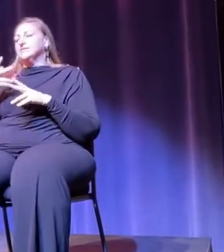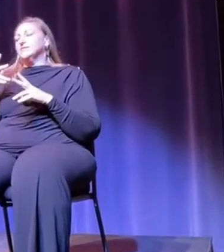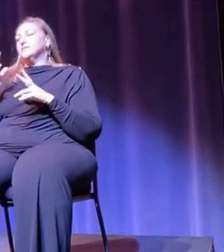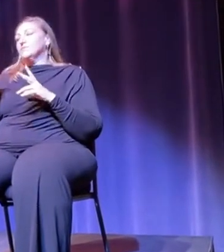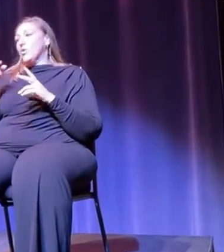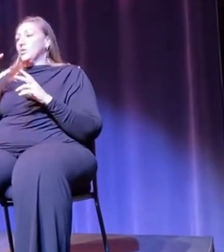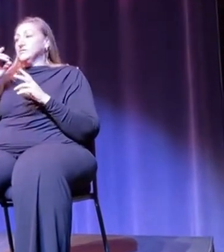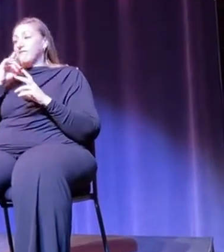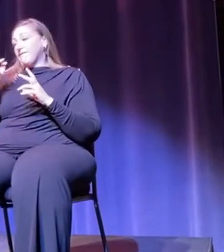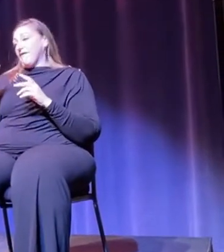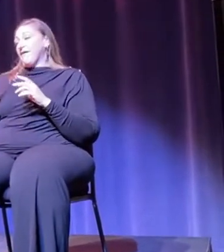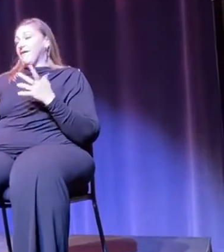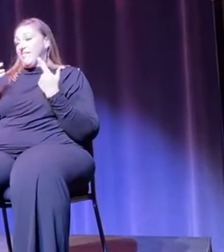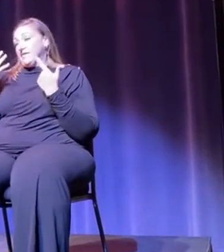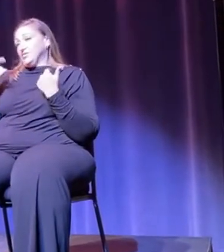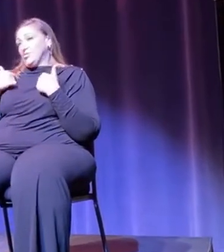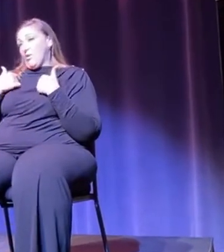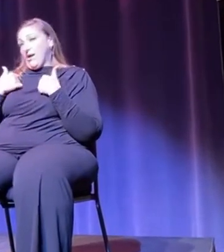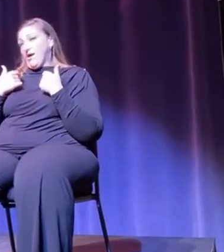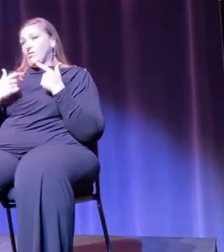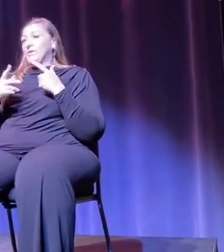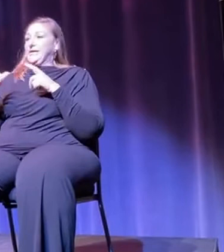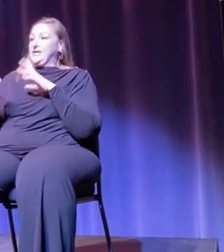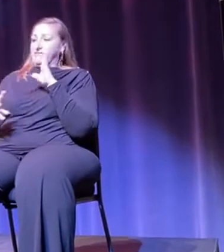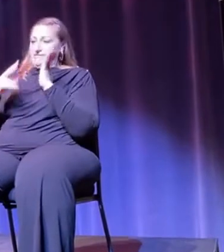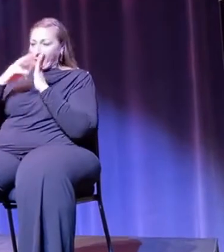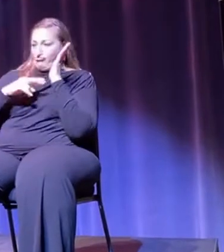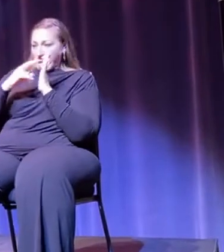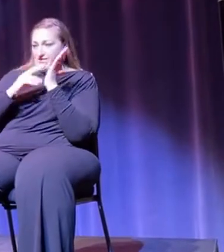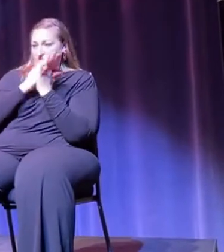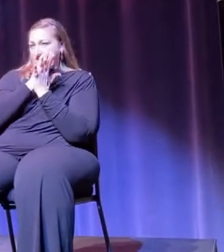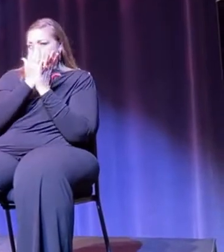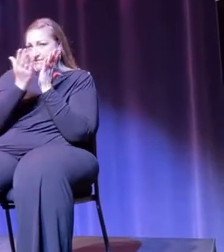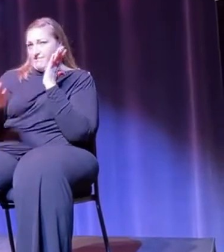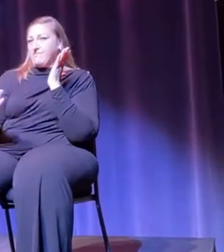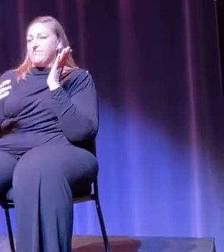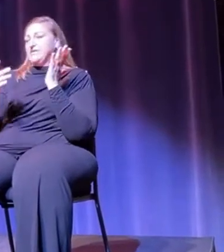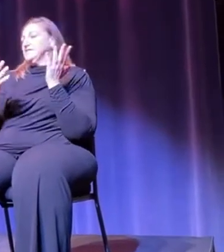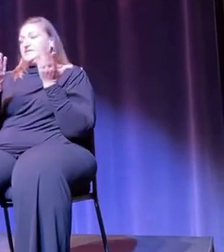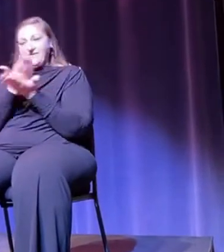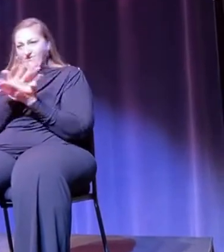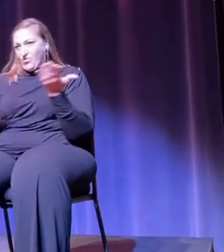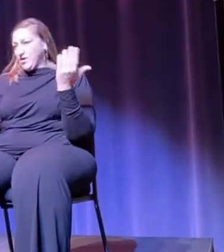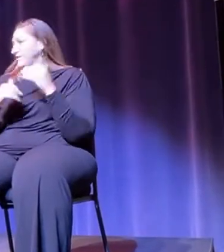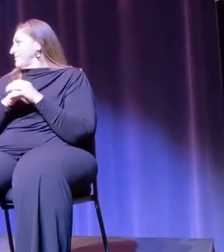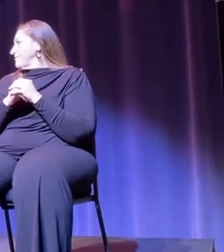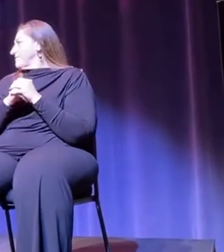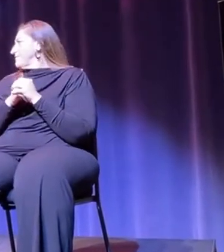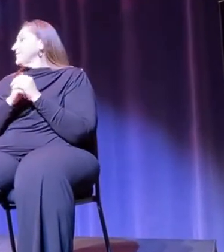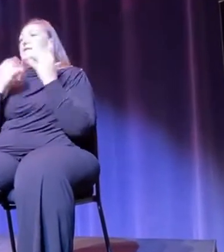and this is why we read them, this is why we need to read them and this is like everyone and now that I'm also teaching,